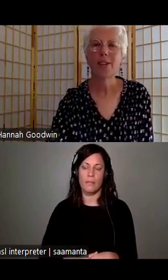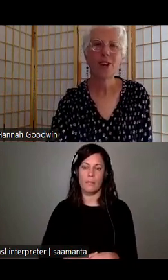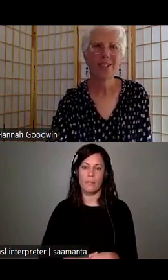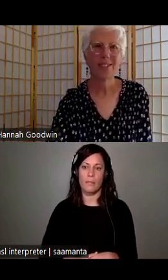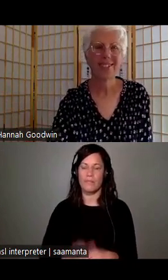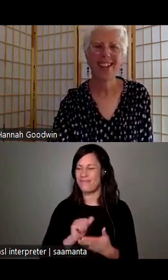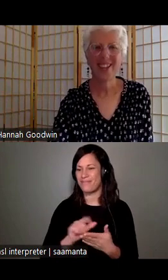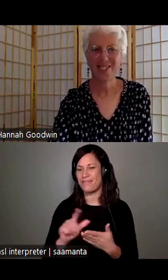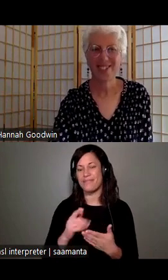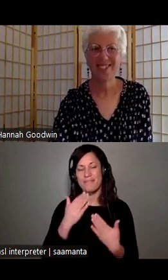That's all, thank you.